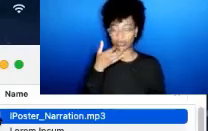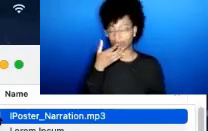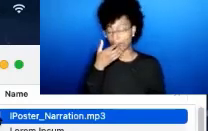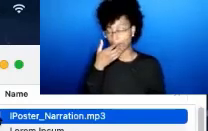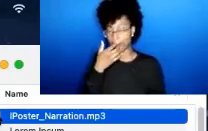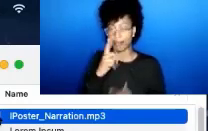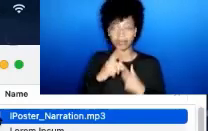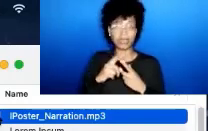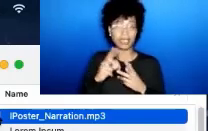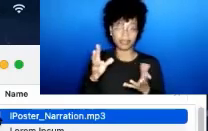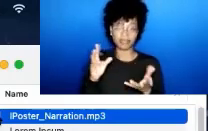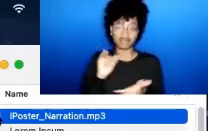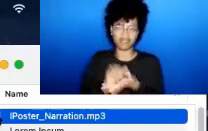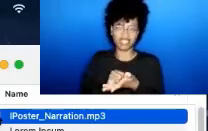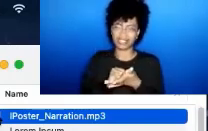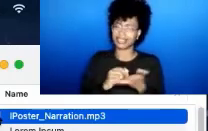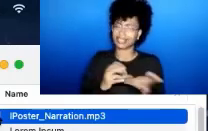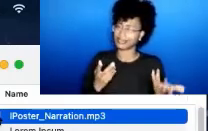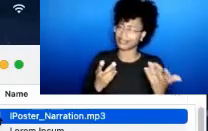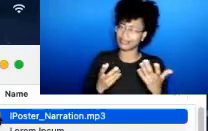to do 07:06:05 it. Created on your mobile phone,